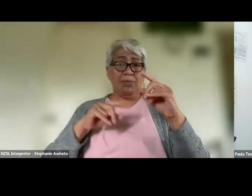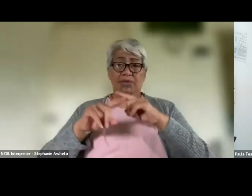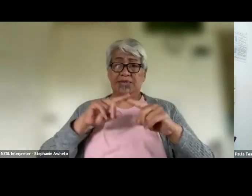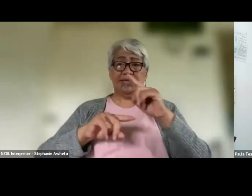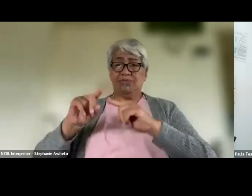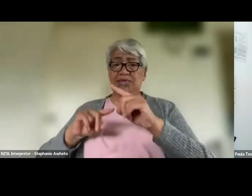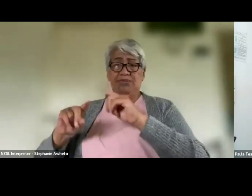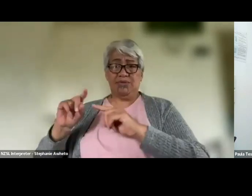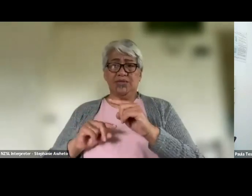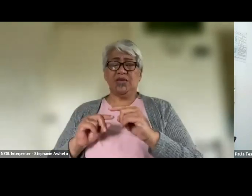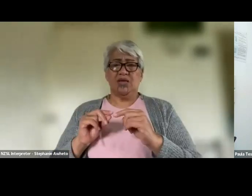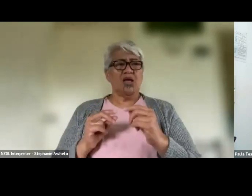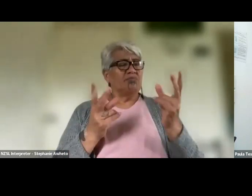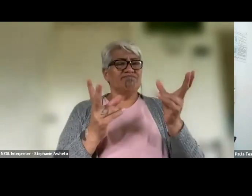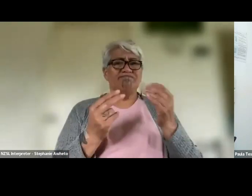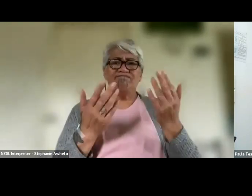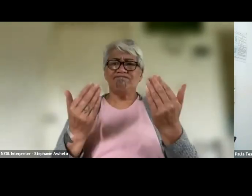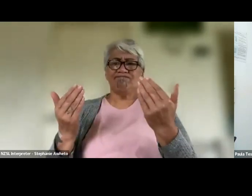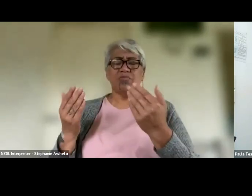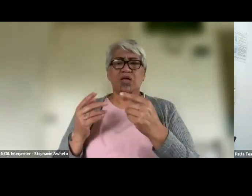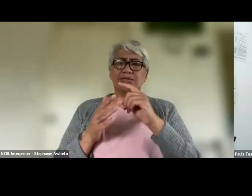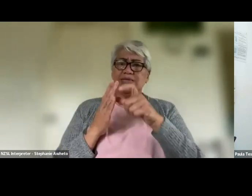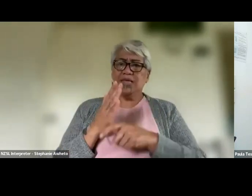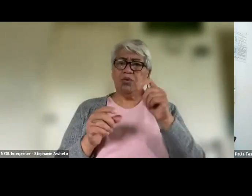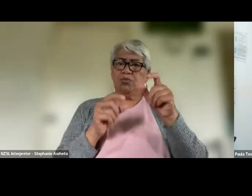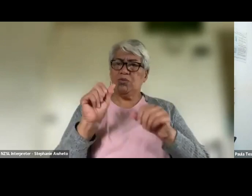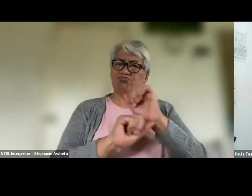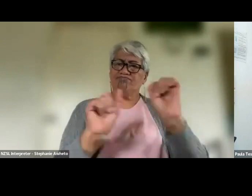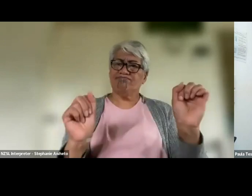hearing the voice directly of disabled people and their families.